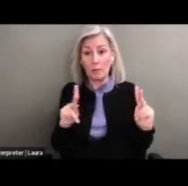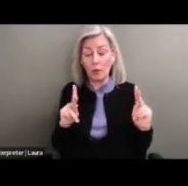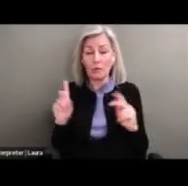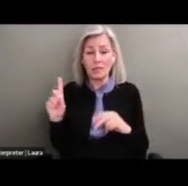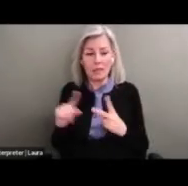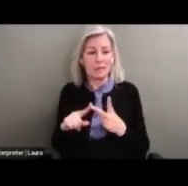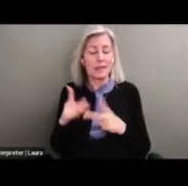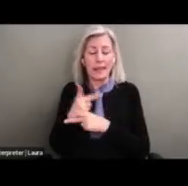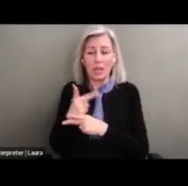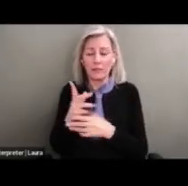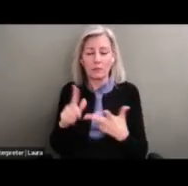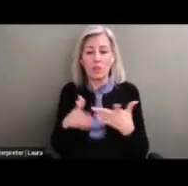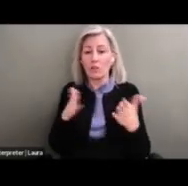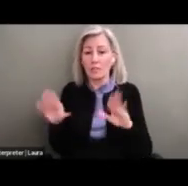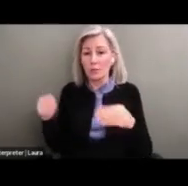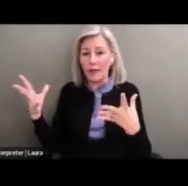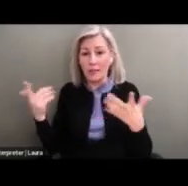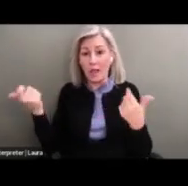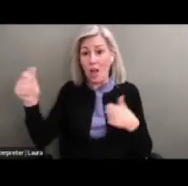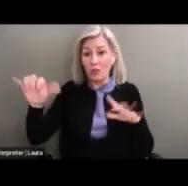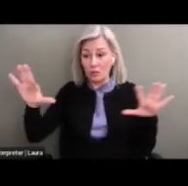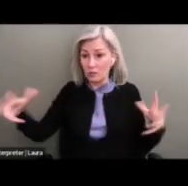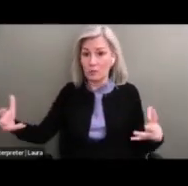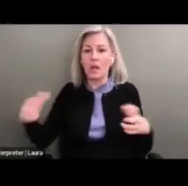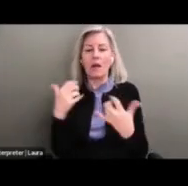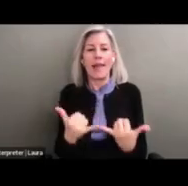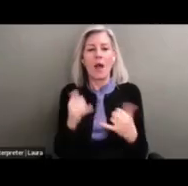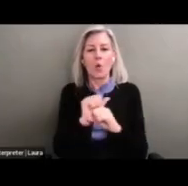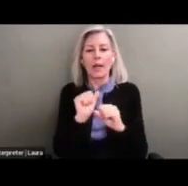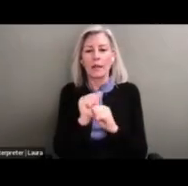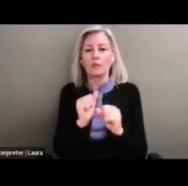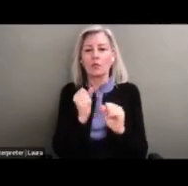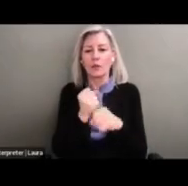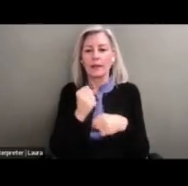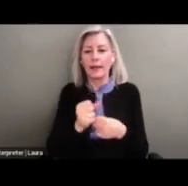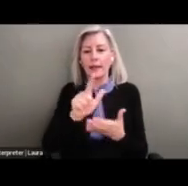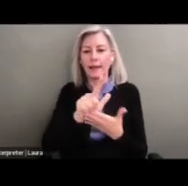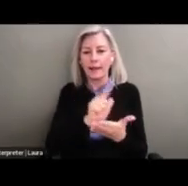Last month, disability advocates in Alaska celebrated a universal changing station being installed in the state capital.